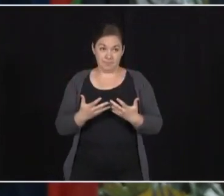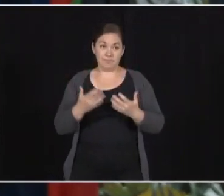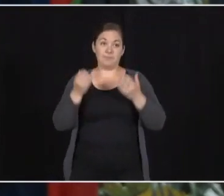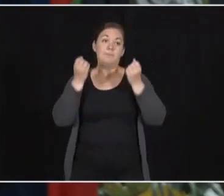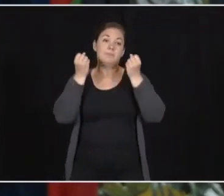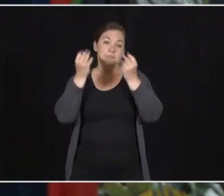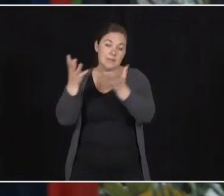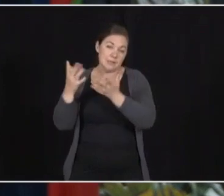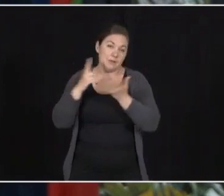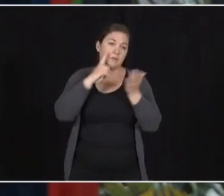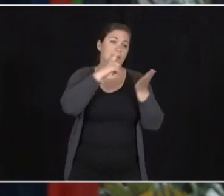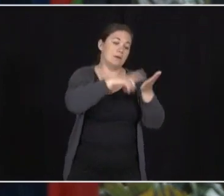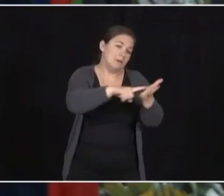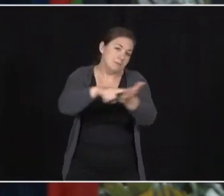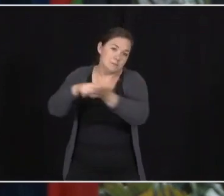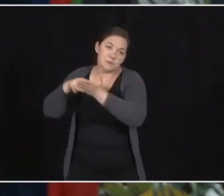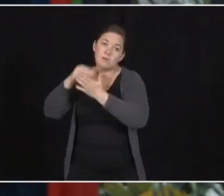of the homes, as you have mentioned, since June 18.